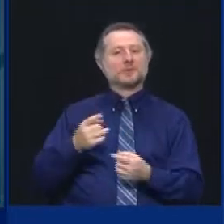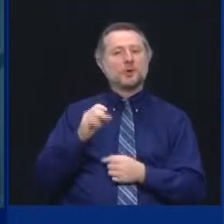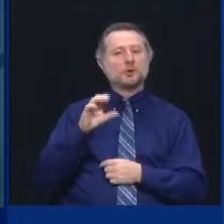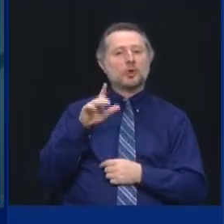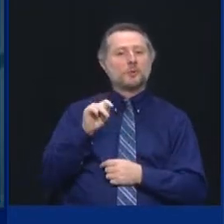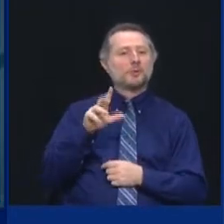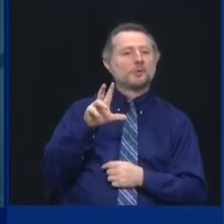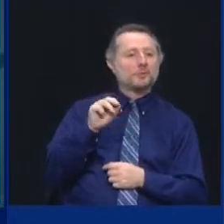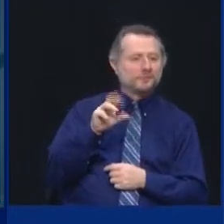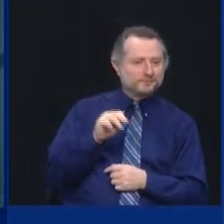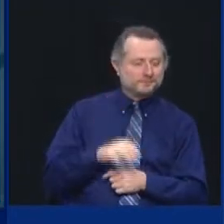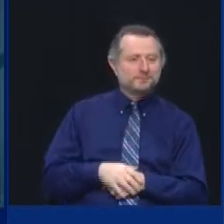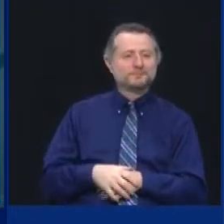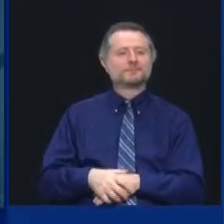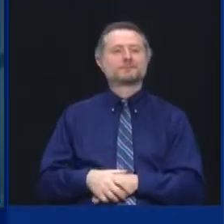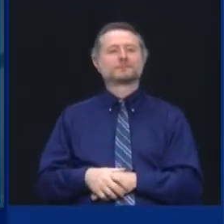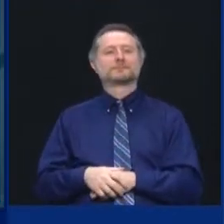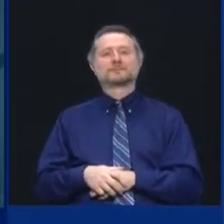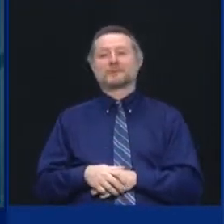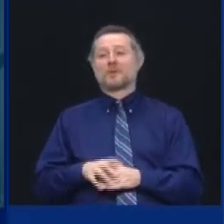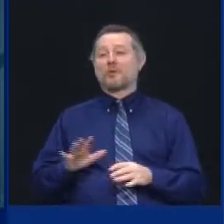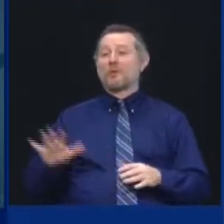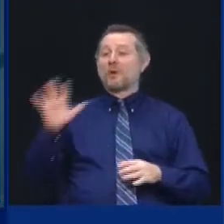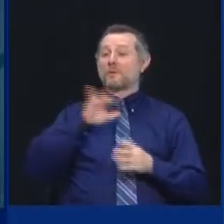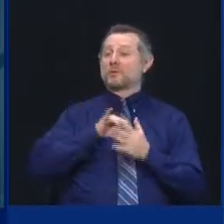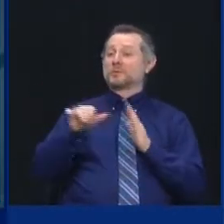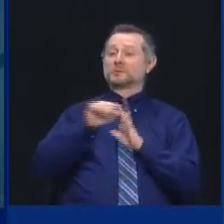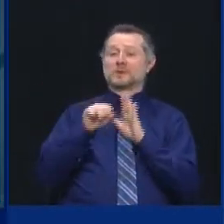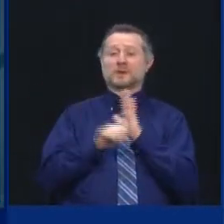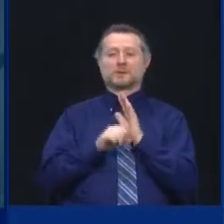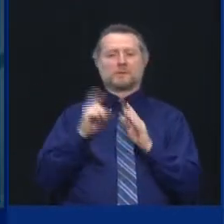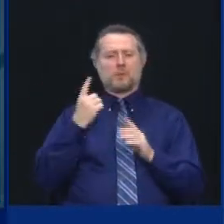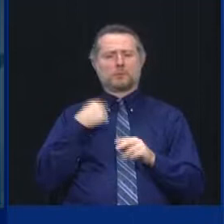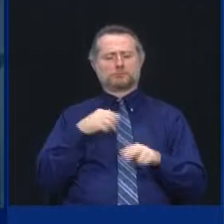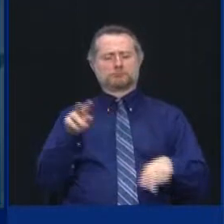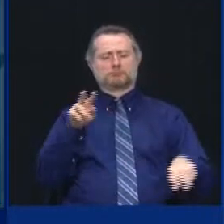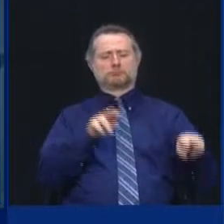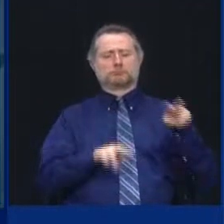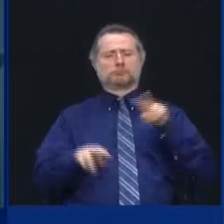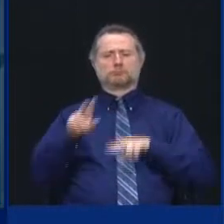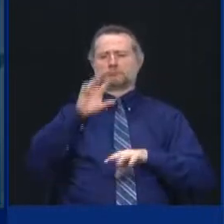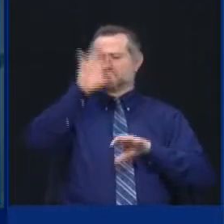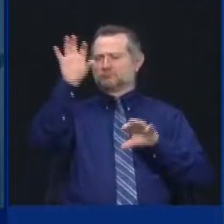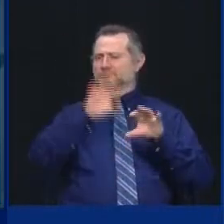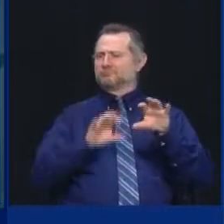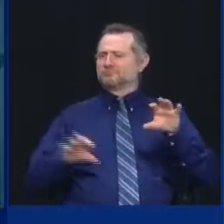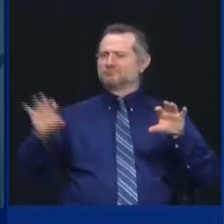KEEP THAT IN MIND. THE NUMBER OF DEATHS IS THE LOWEST SINCE OCTOBER 30th.